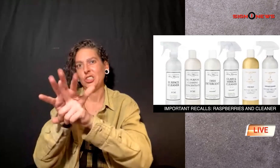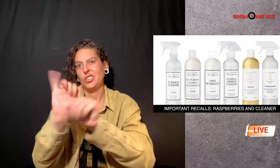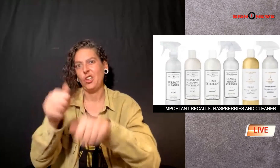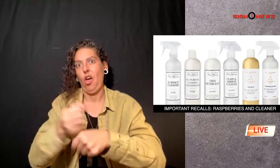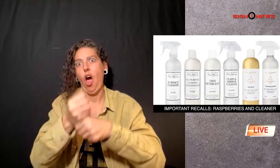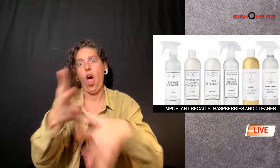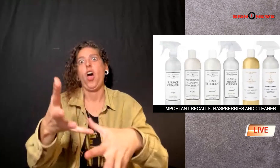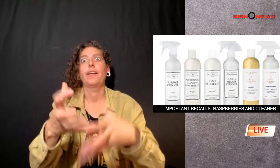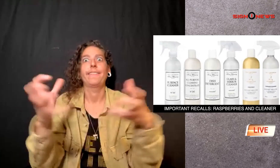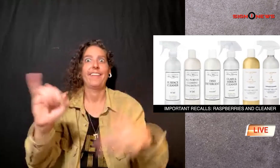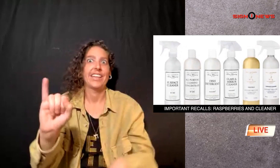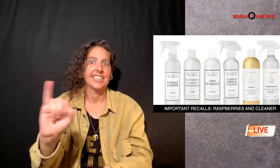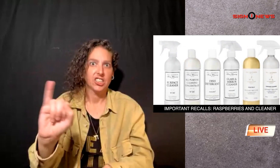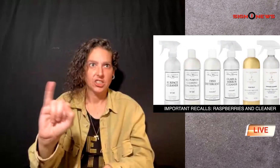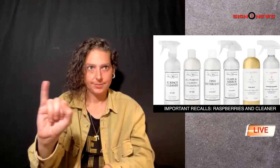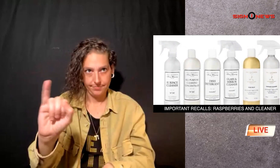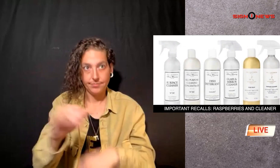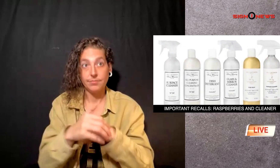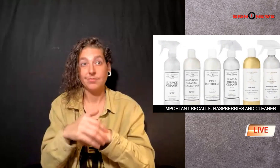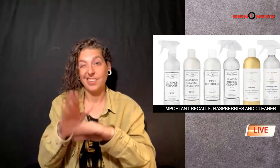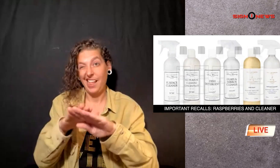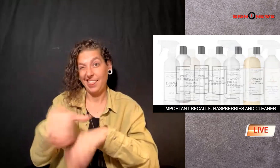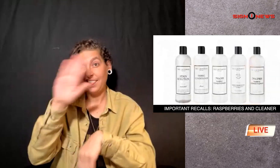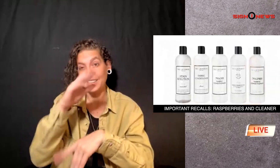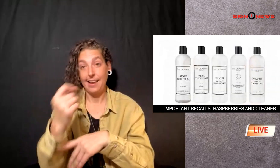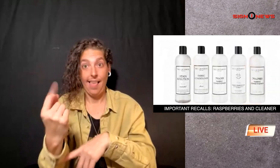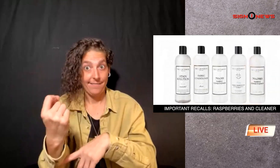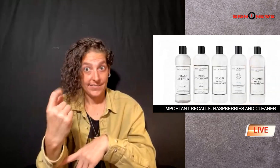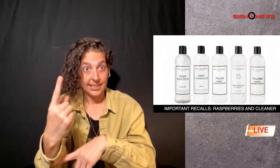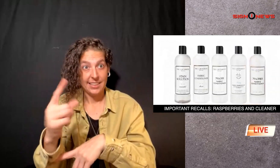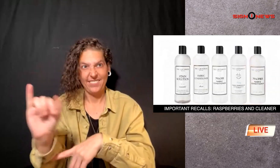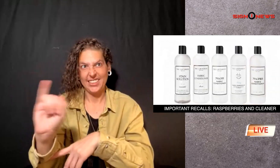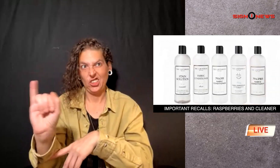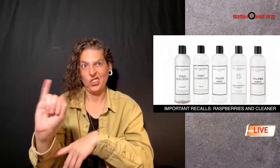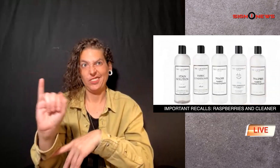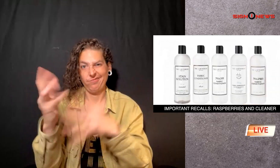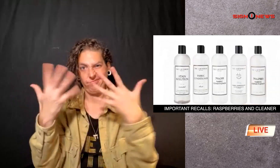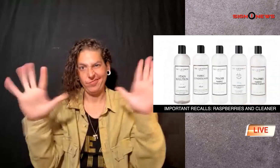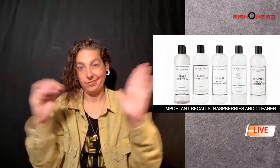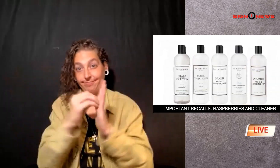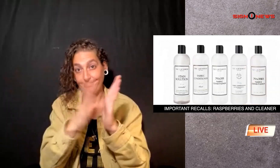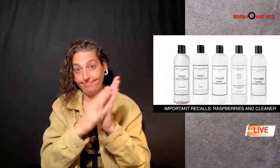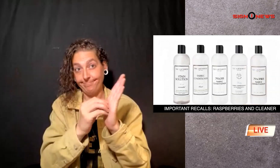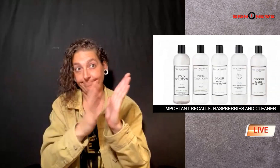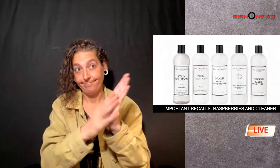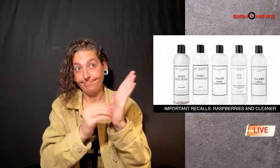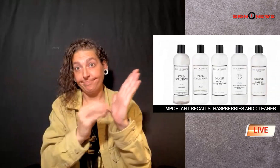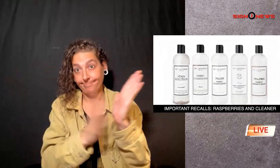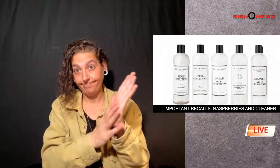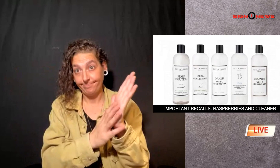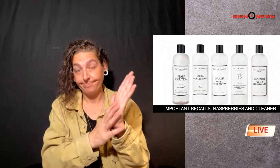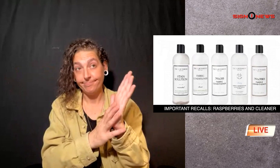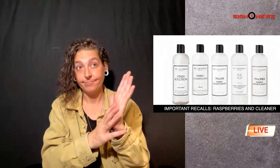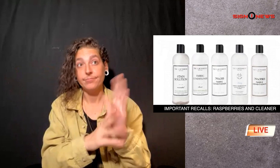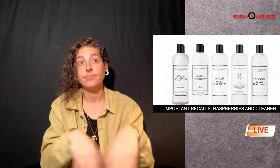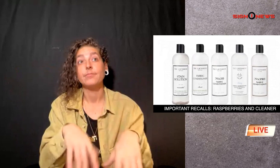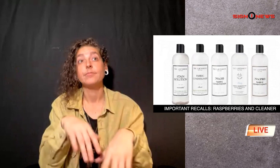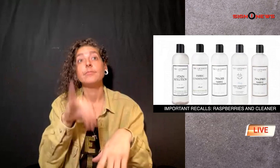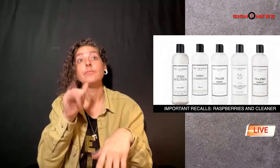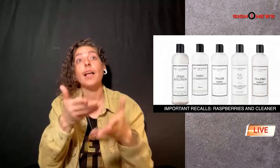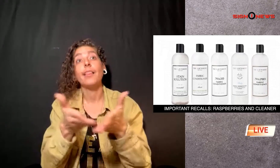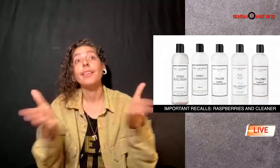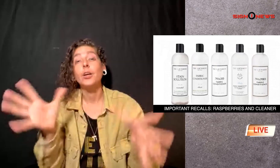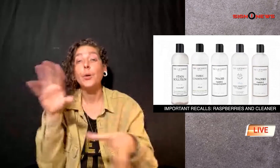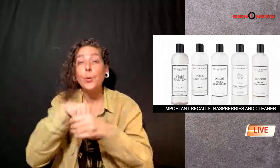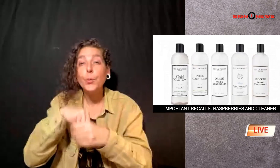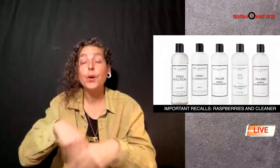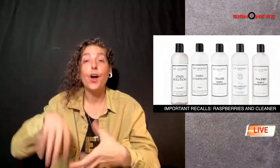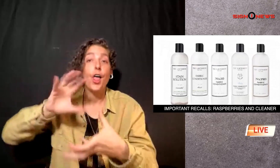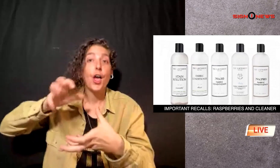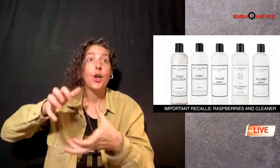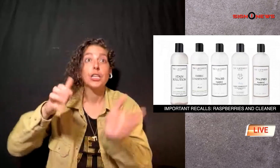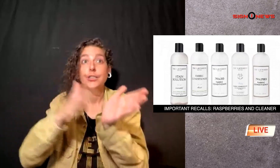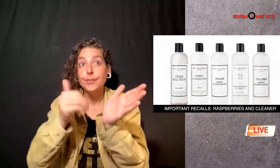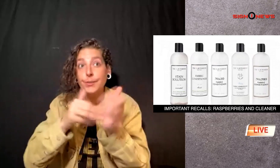could cause infections at least 11 infections have already been reported the items include